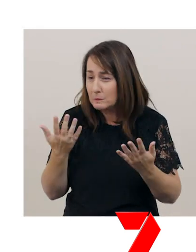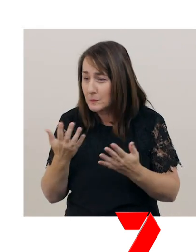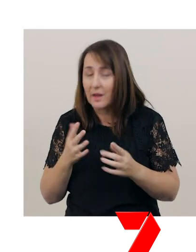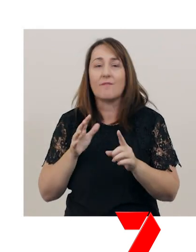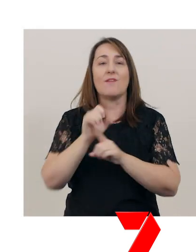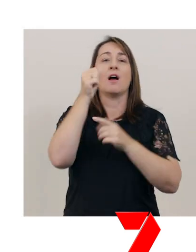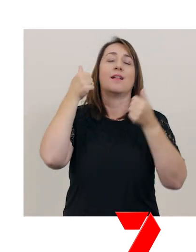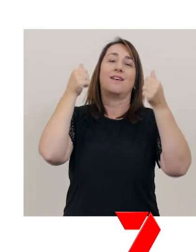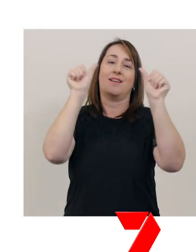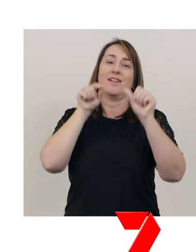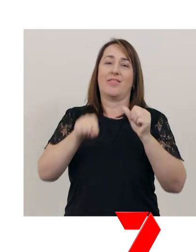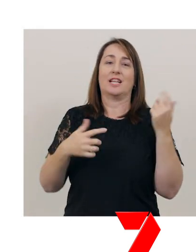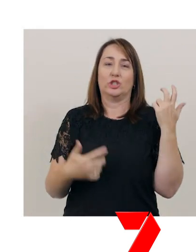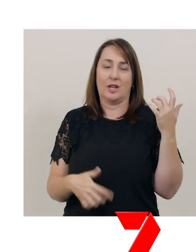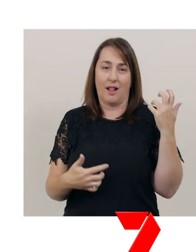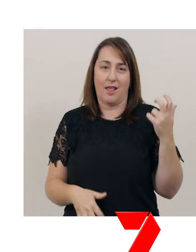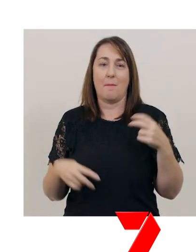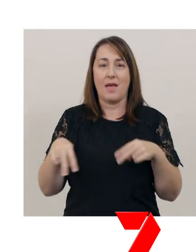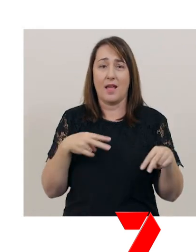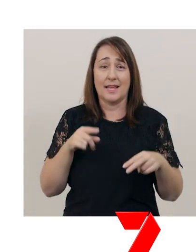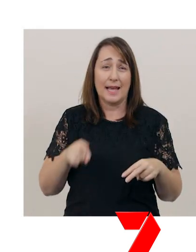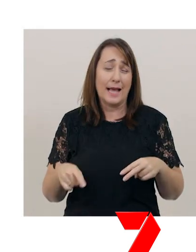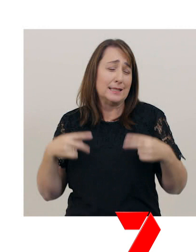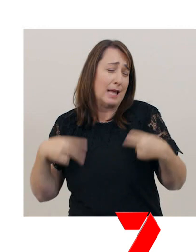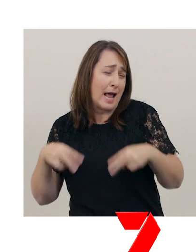He couldn’t help but dance to their fabulous music.